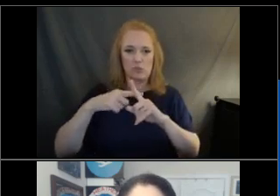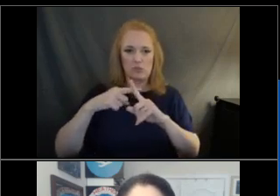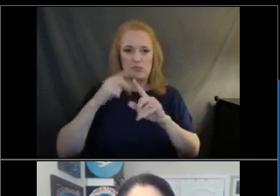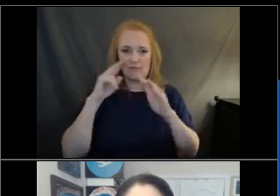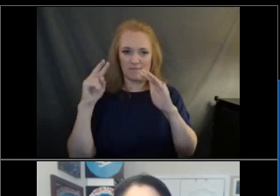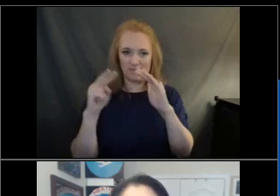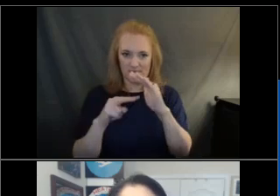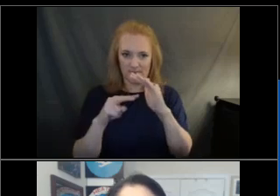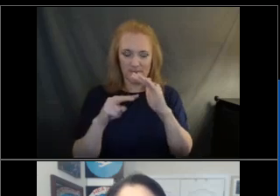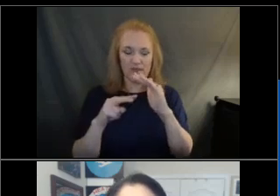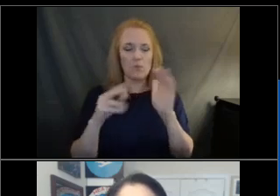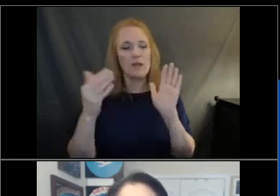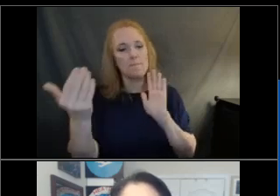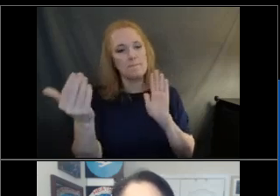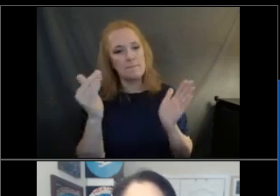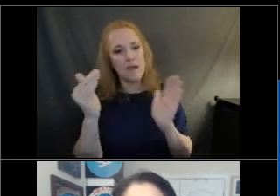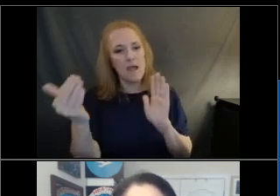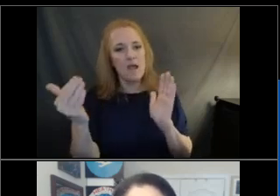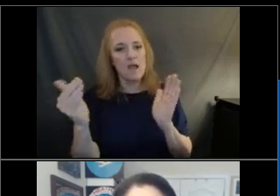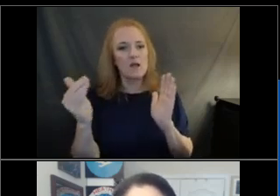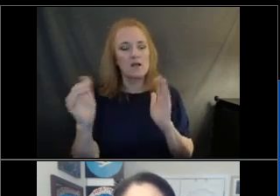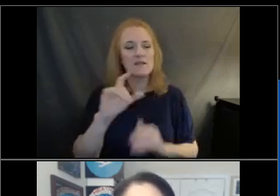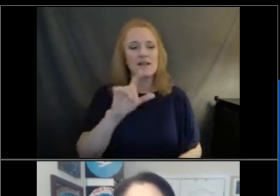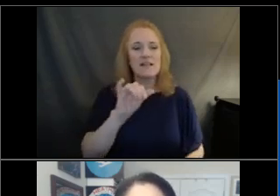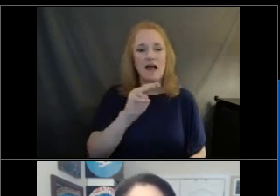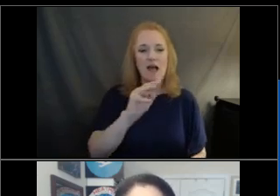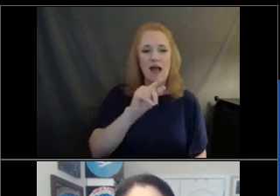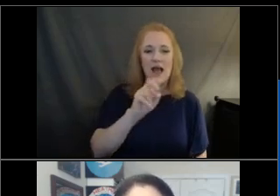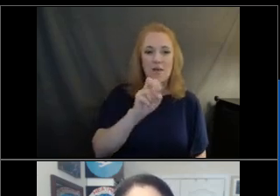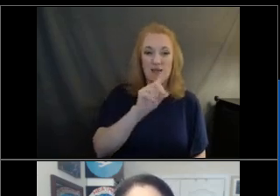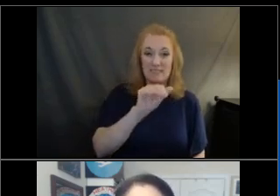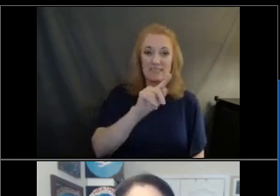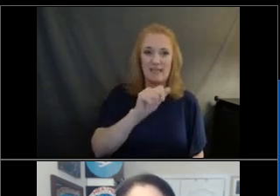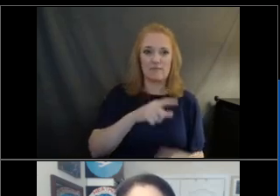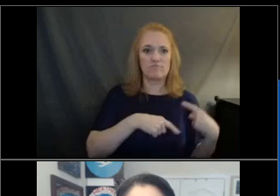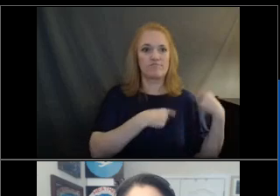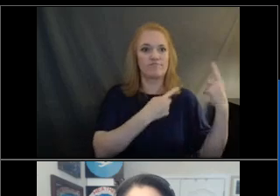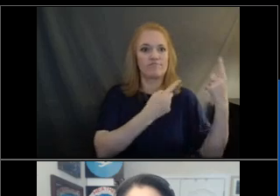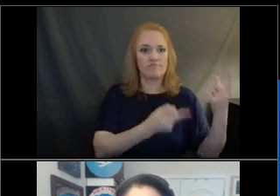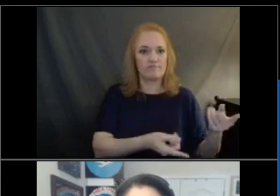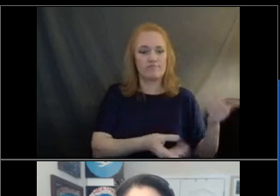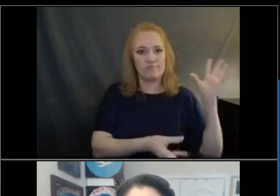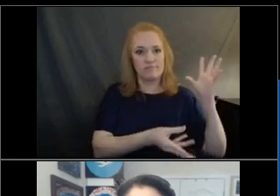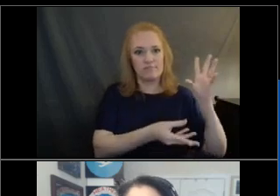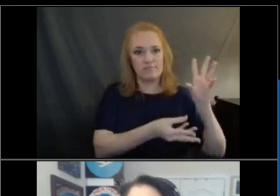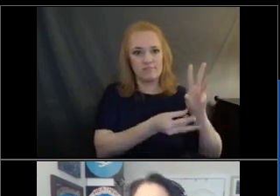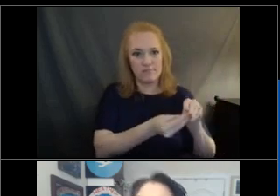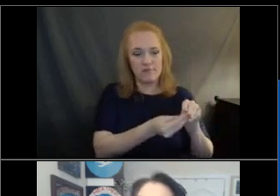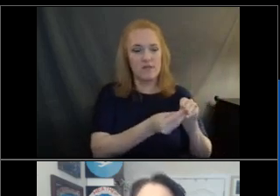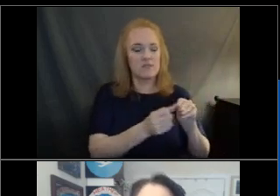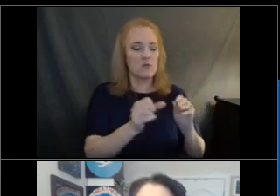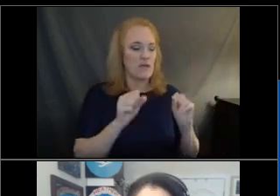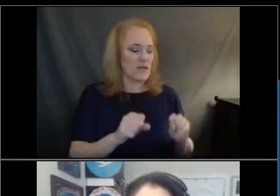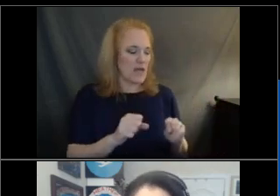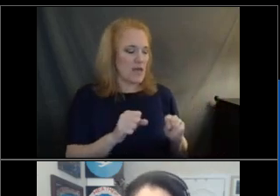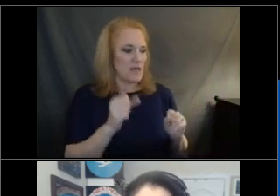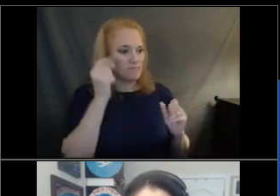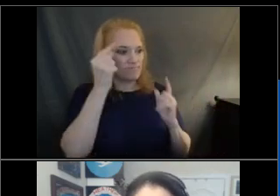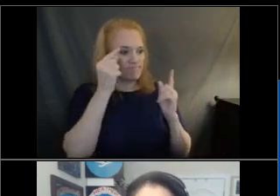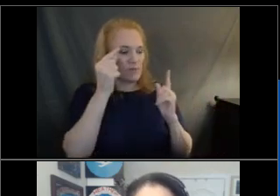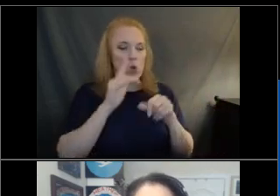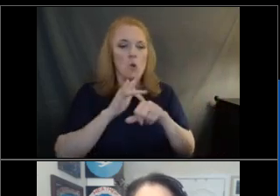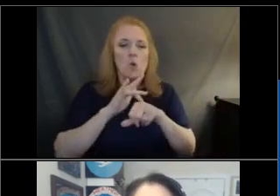and compares it to climatological data so it can really pinpoint you know those early season heat